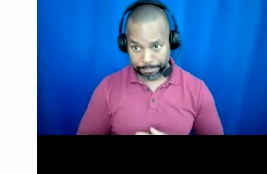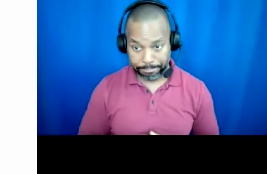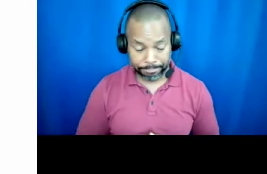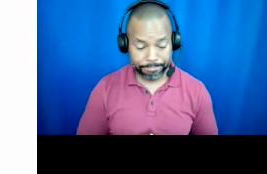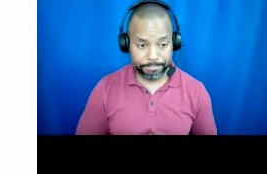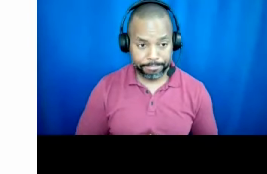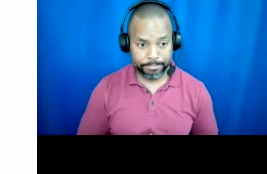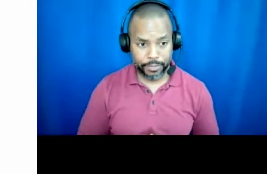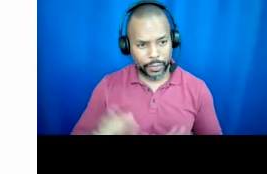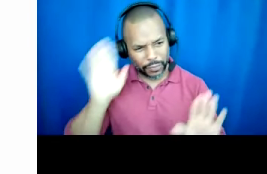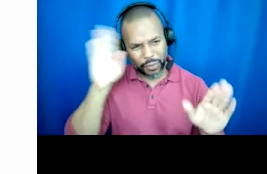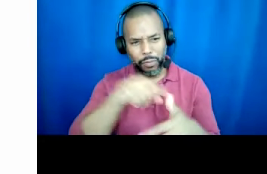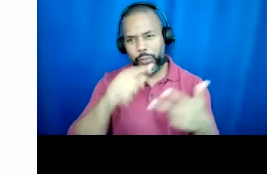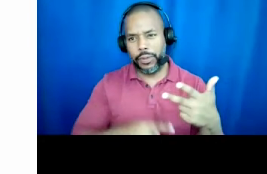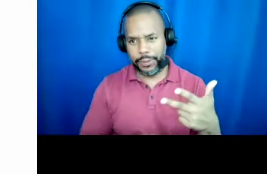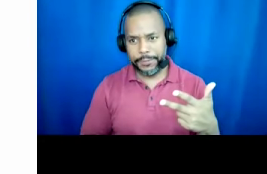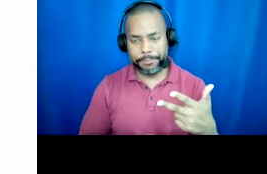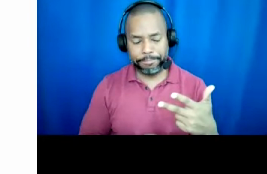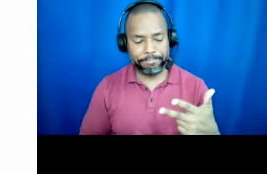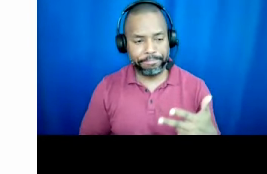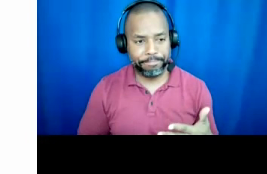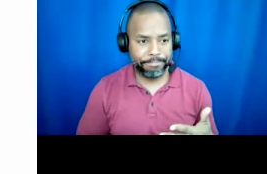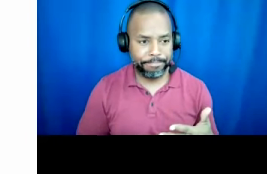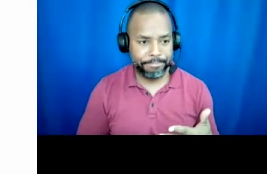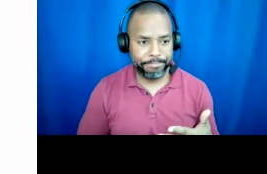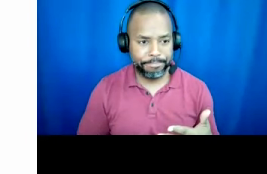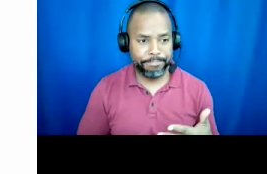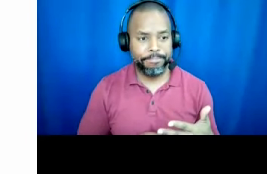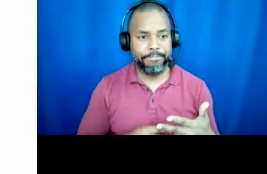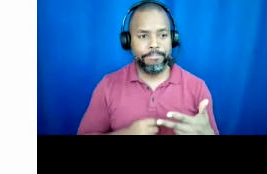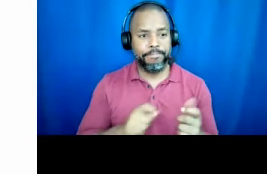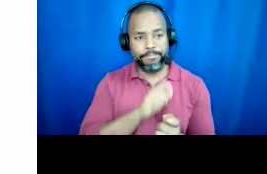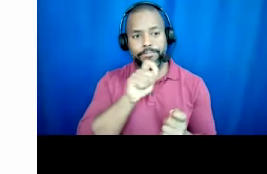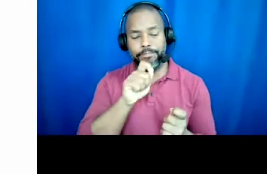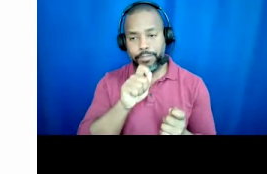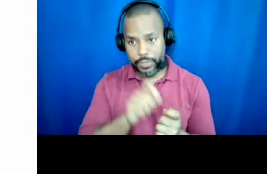You know, specifically, the first is program and service